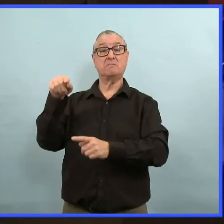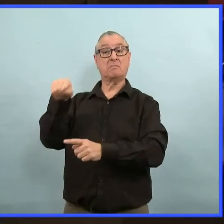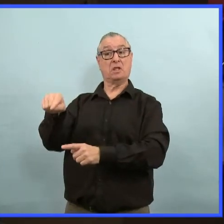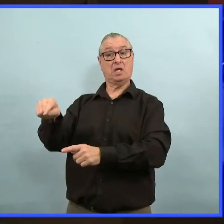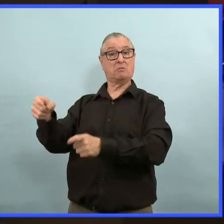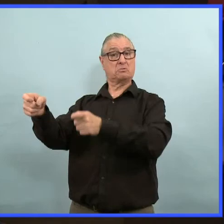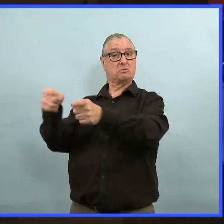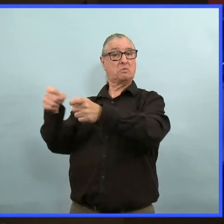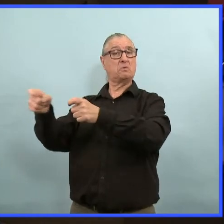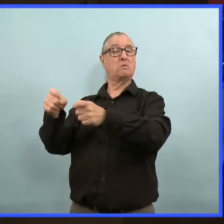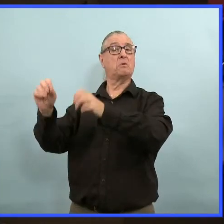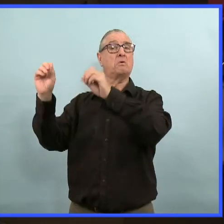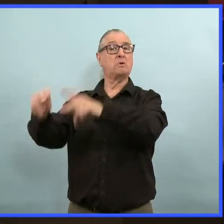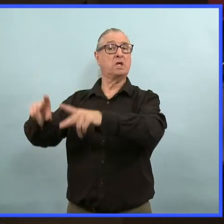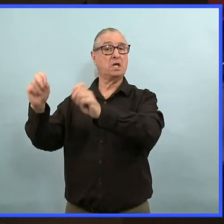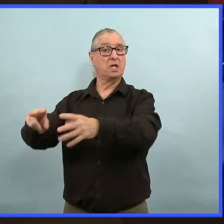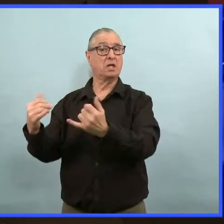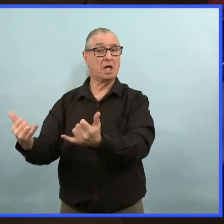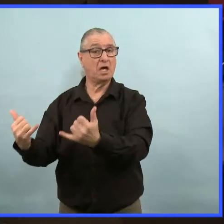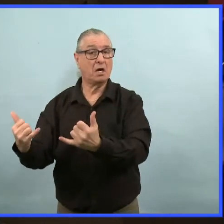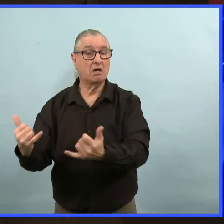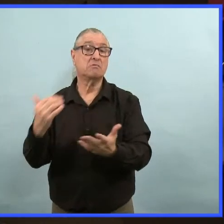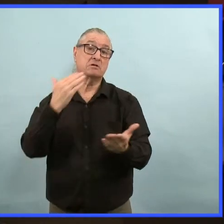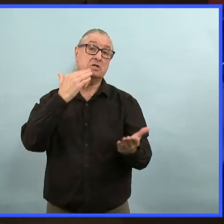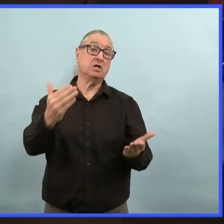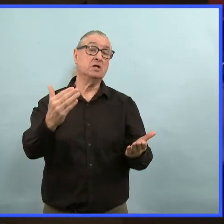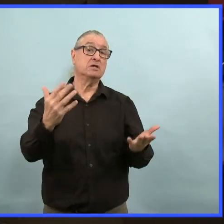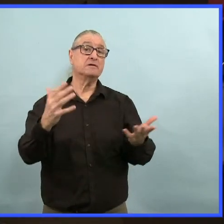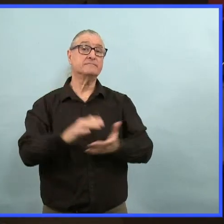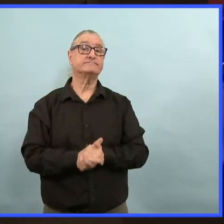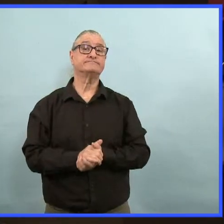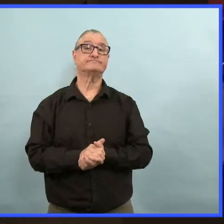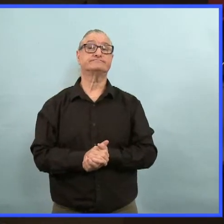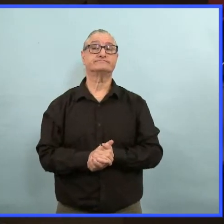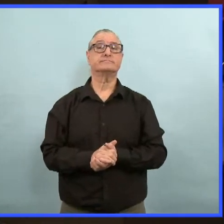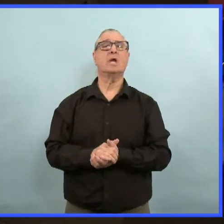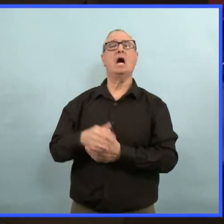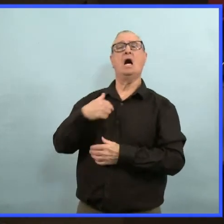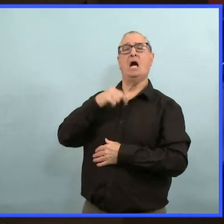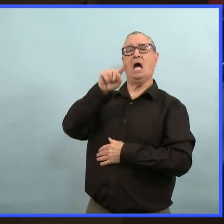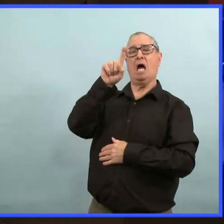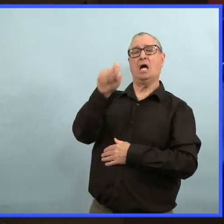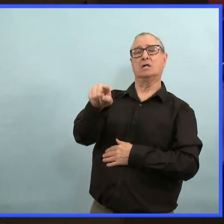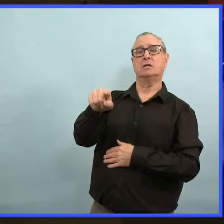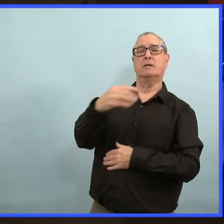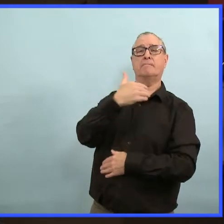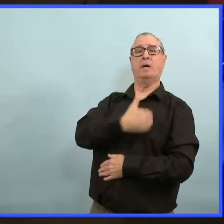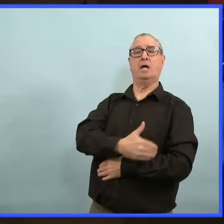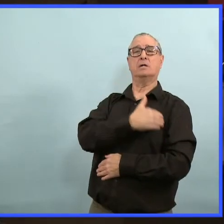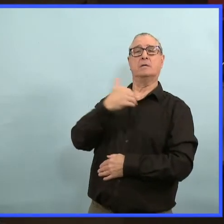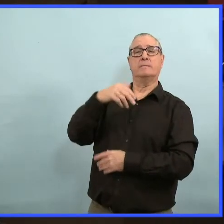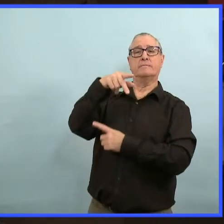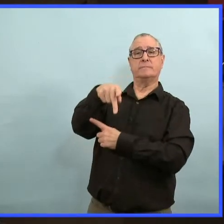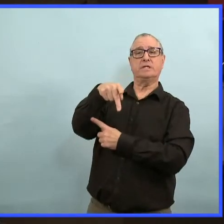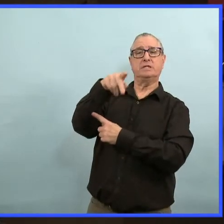and will manitoba expand pcr testing with so few tests being done but access still so limited right now